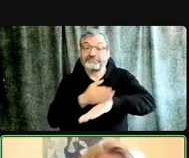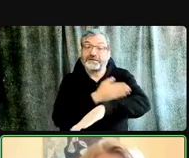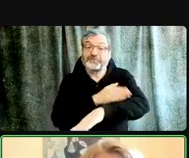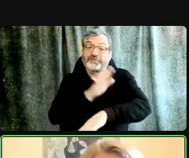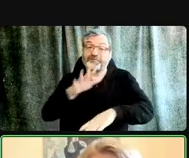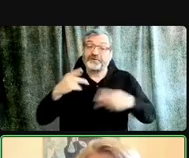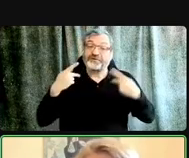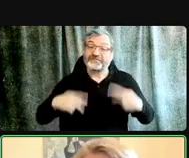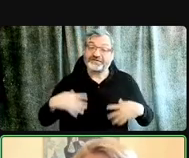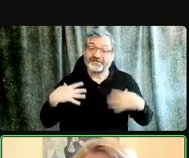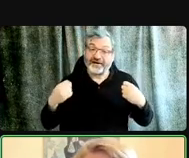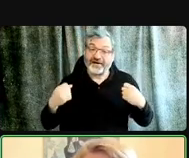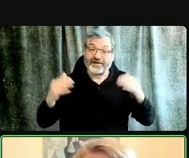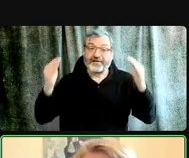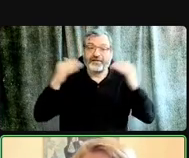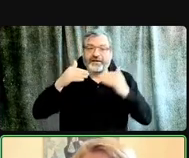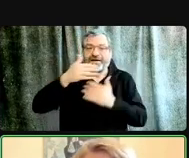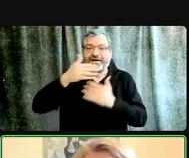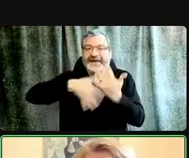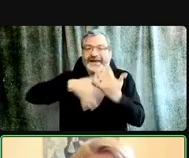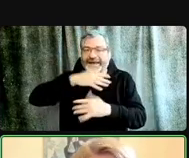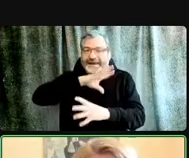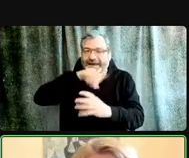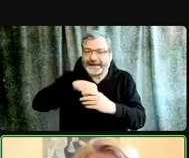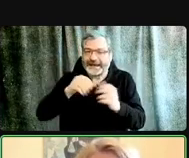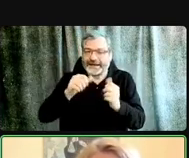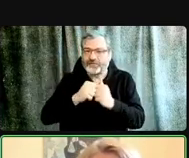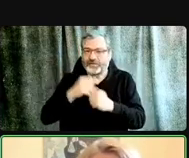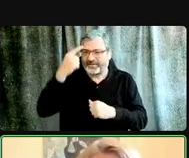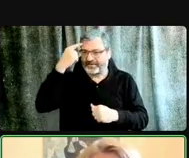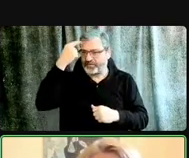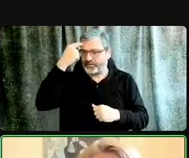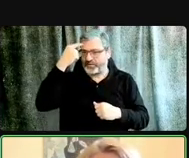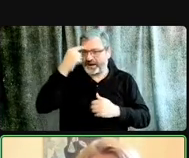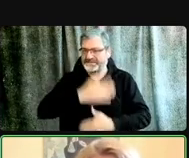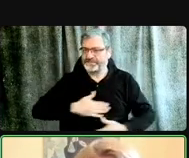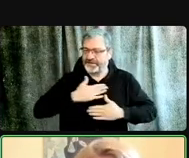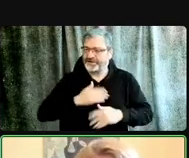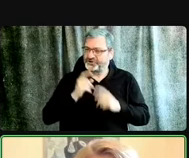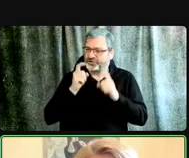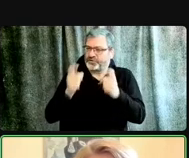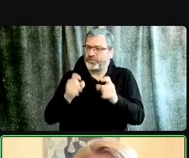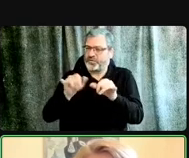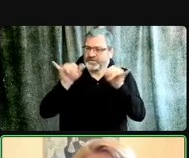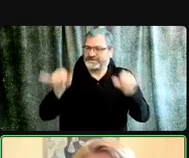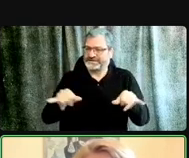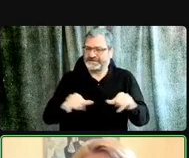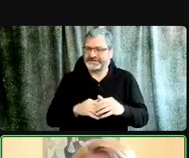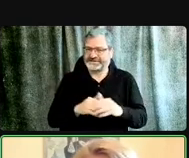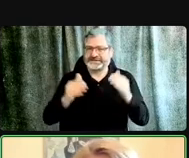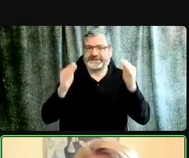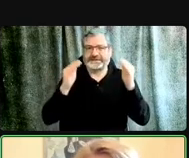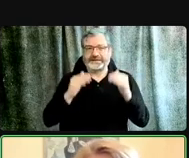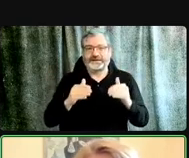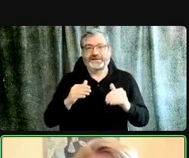engagement with the brain's, pleasure and reward system. There are benefits akin to mild to moderate exercise,